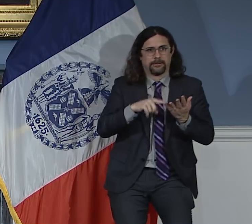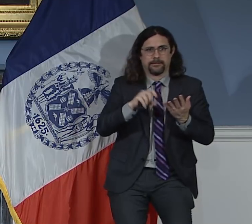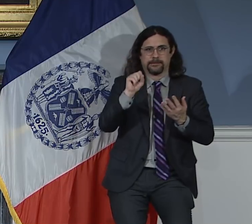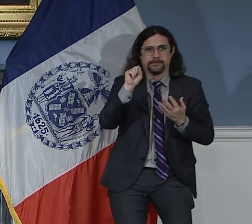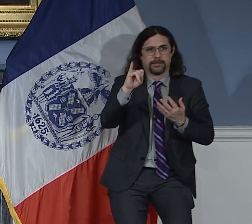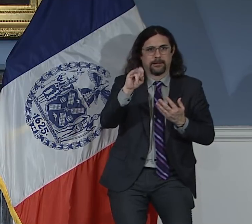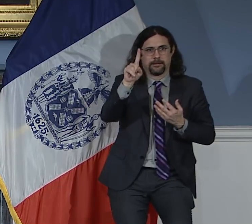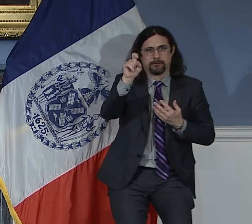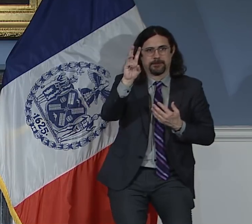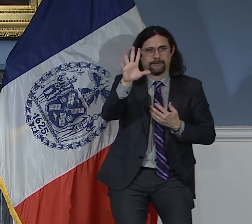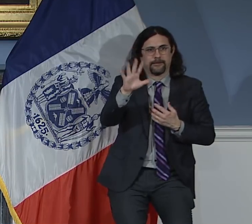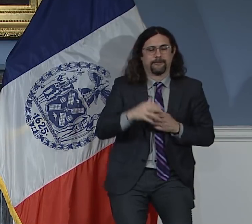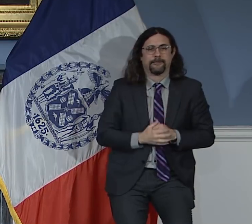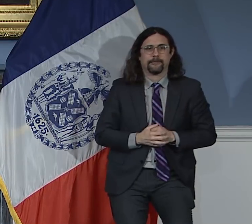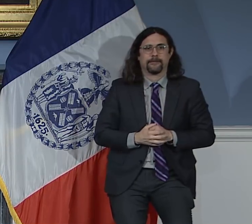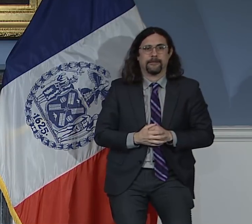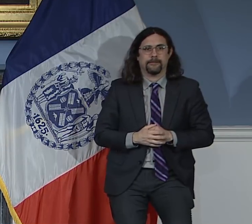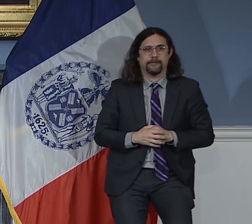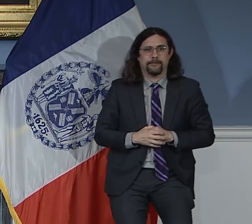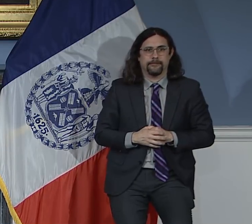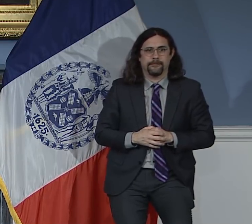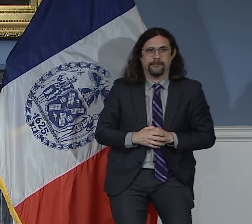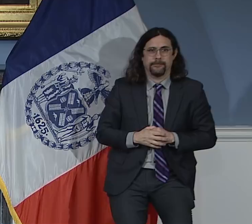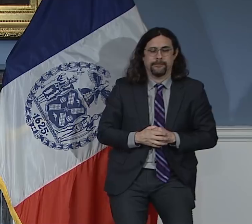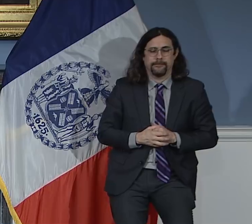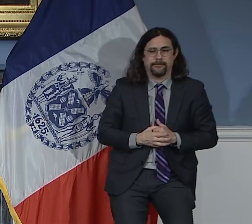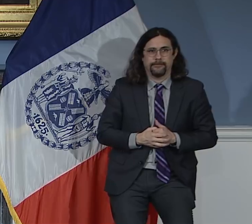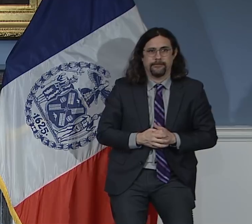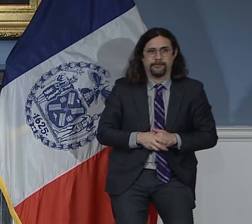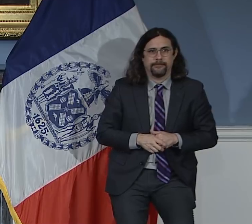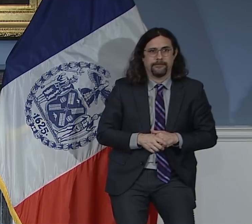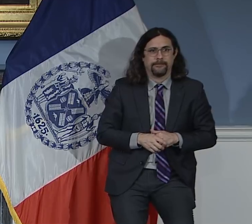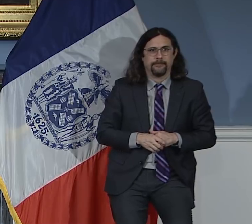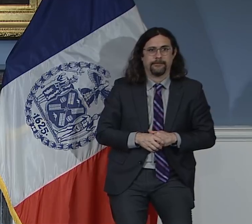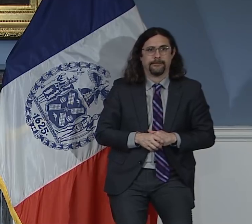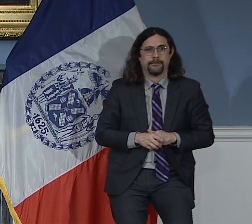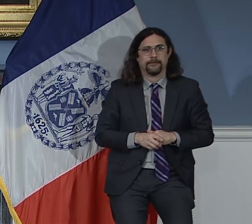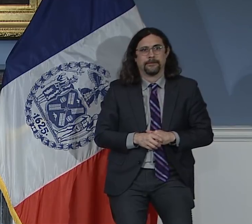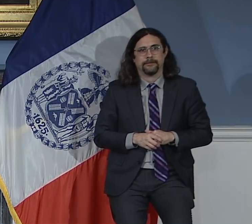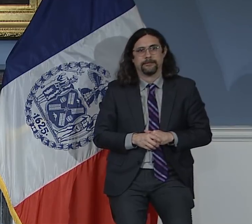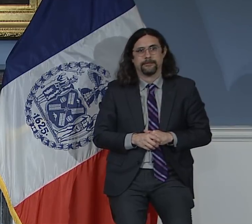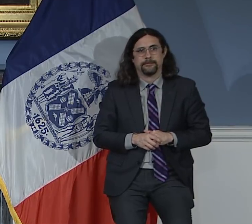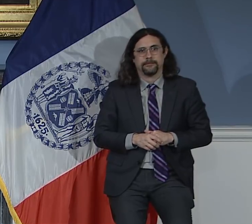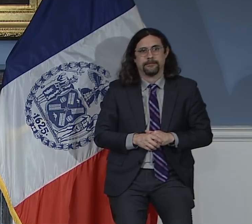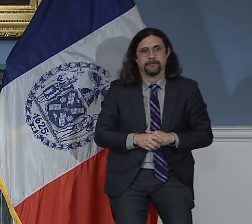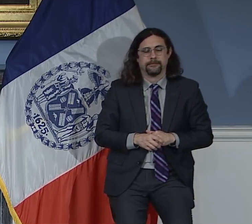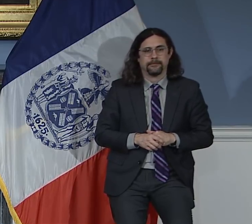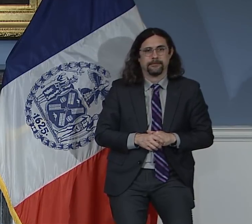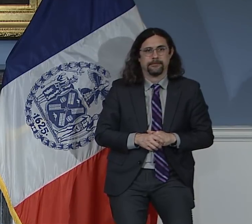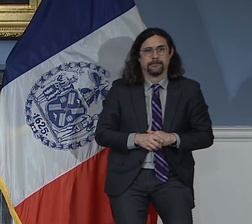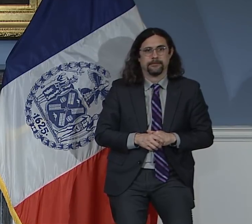,103 0,BRNXO 463, STATEN SLIAD,N 165 CASES.